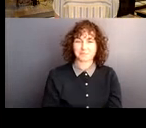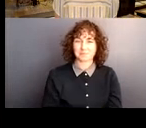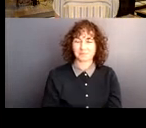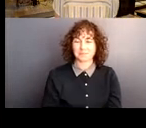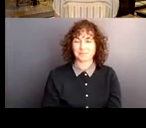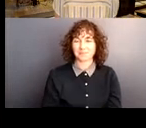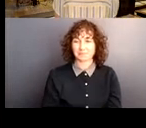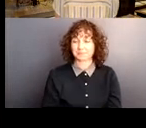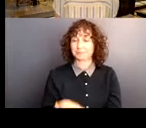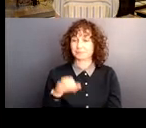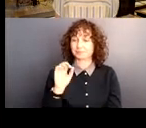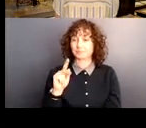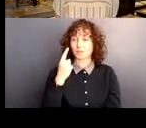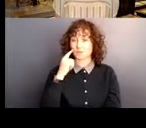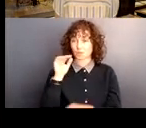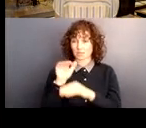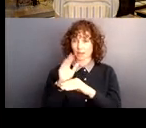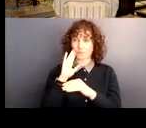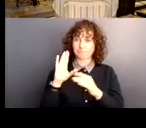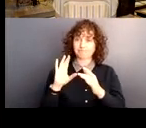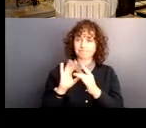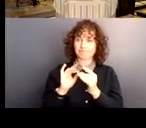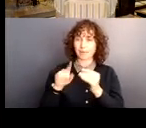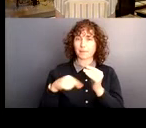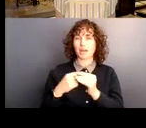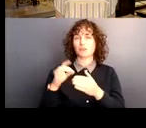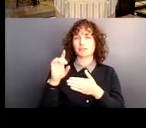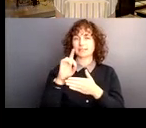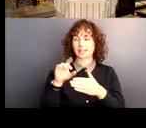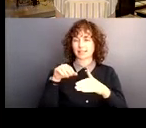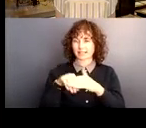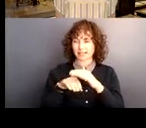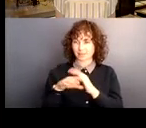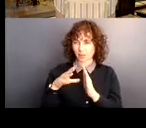Tonight we'll be discussing, designing accessible learning spaces,